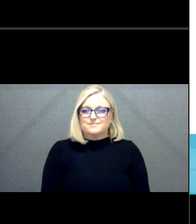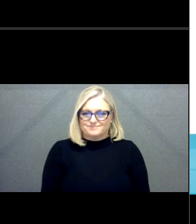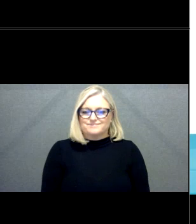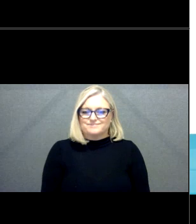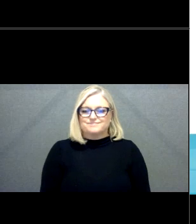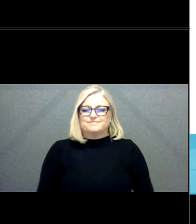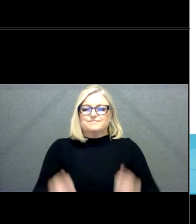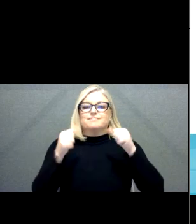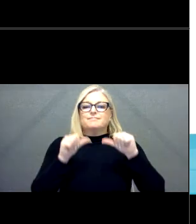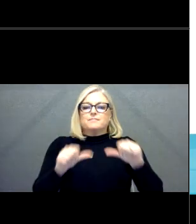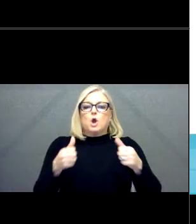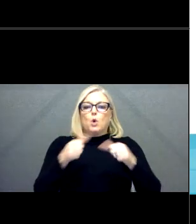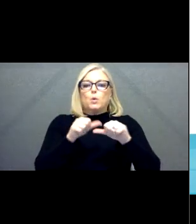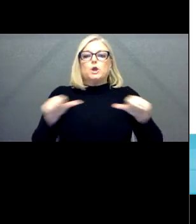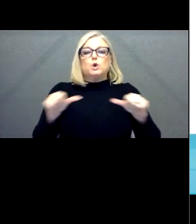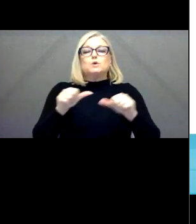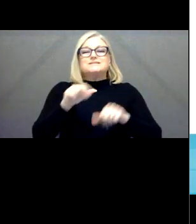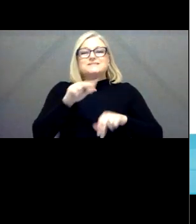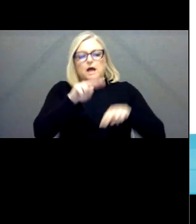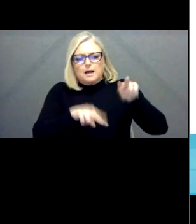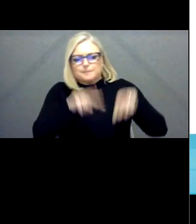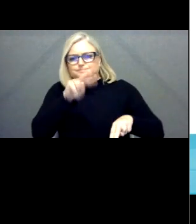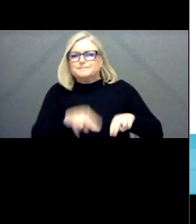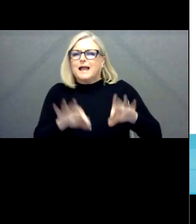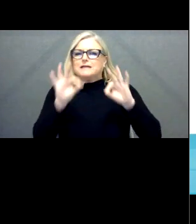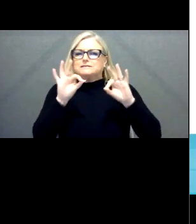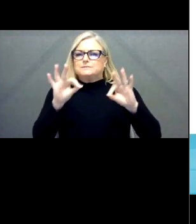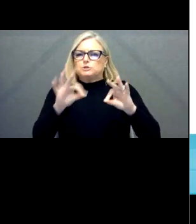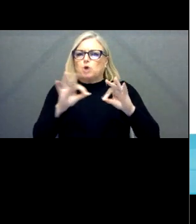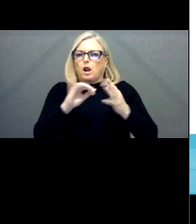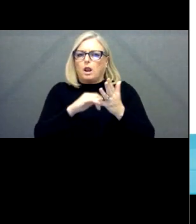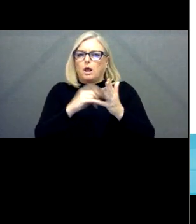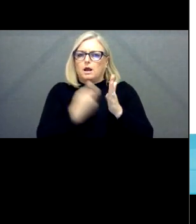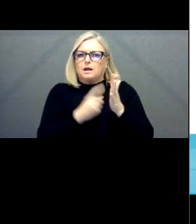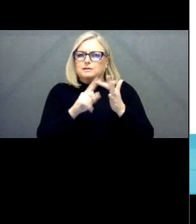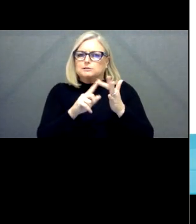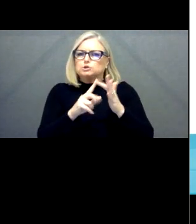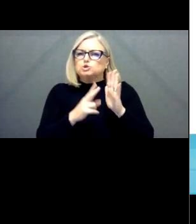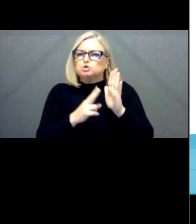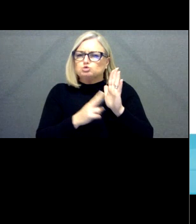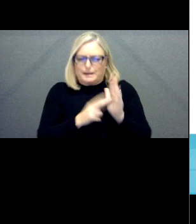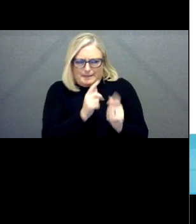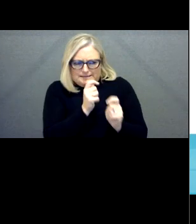uh to screen people for possible intellectual disability um and that assessment told us that